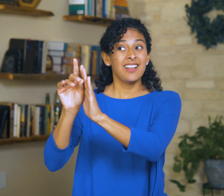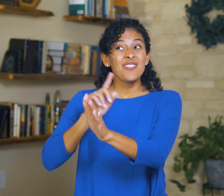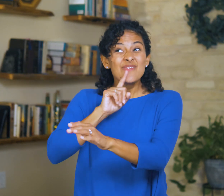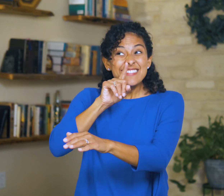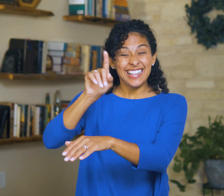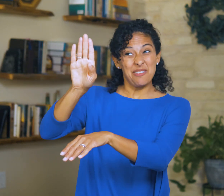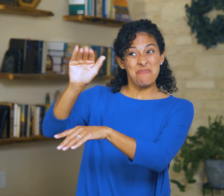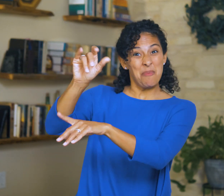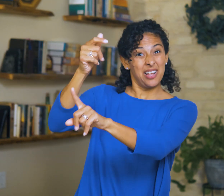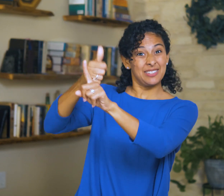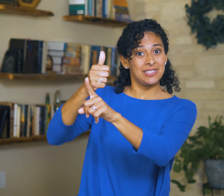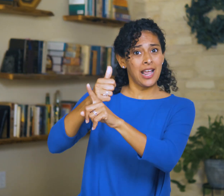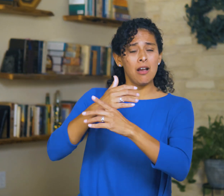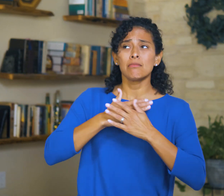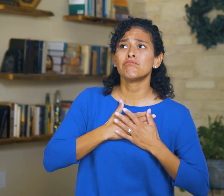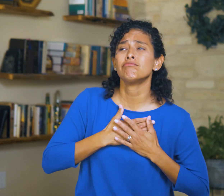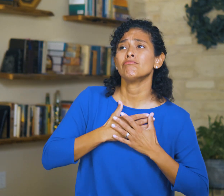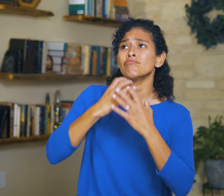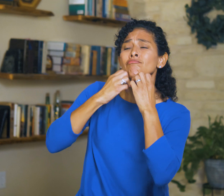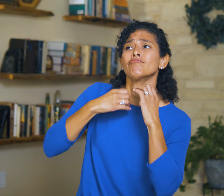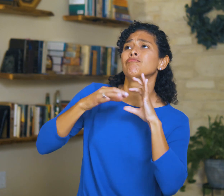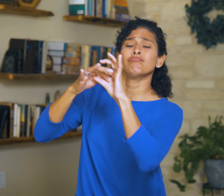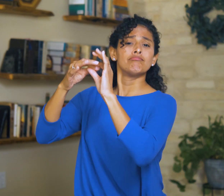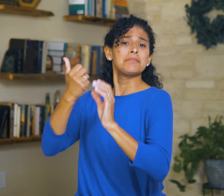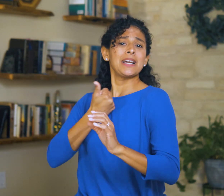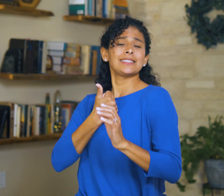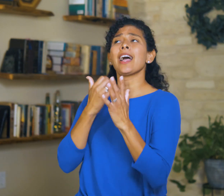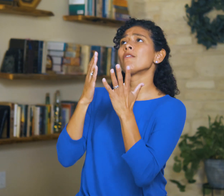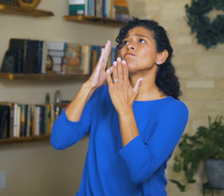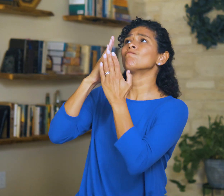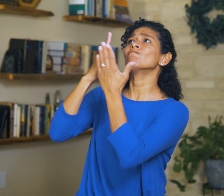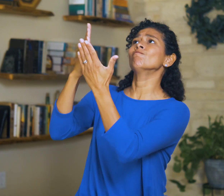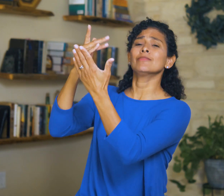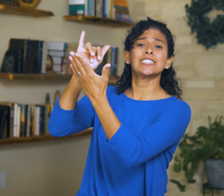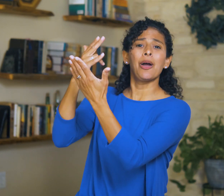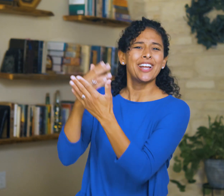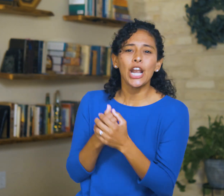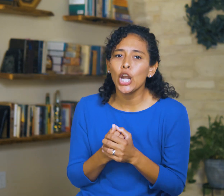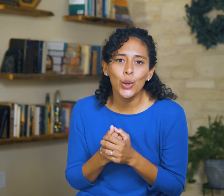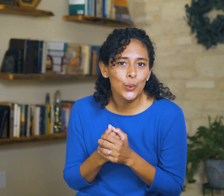As far as they’re concerned, they haven’t consecrated themselves to YHWH.